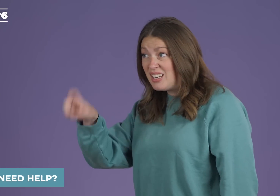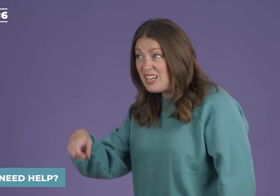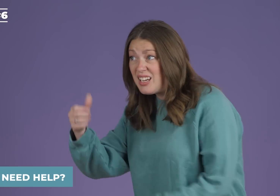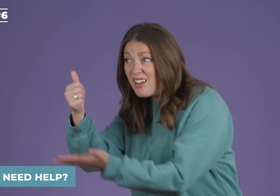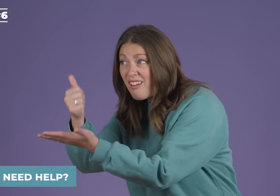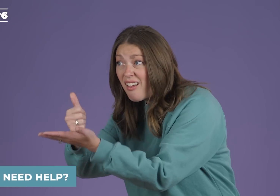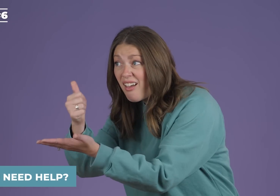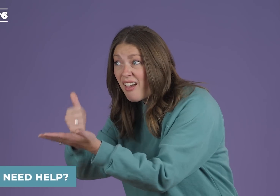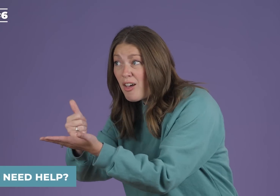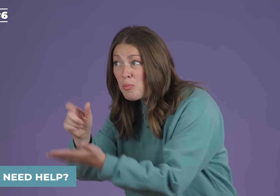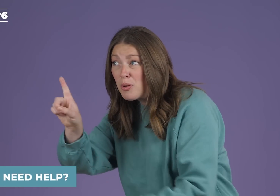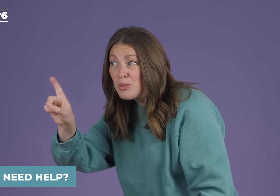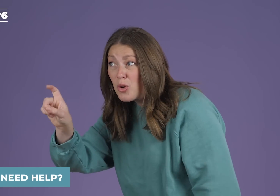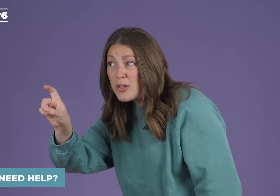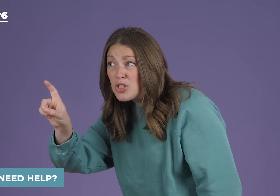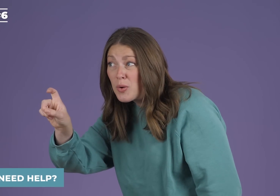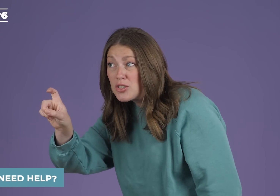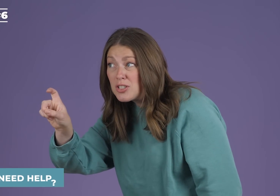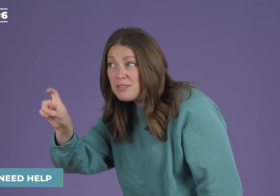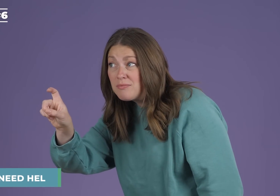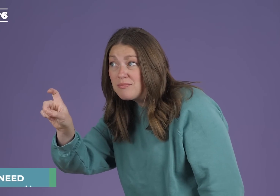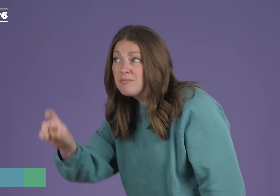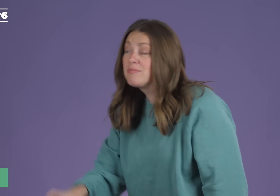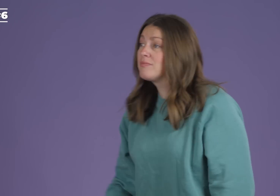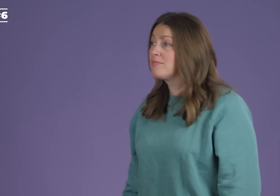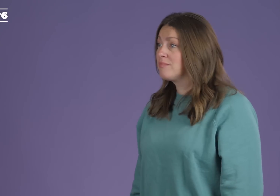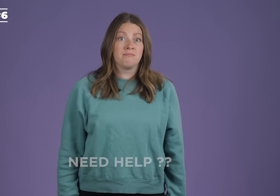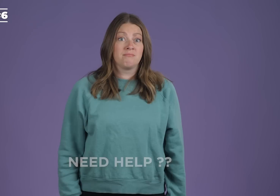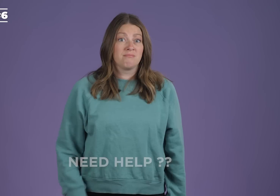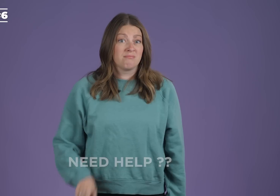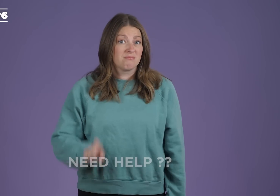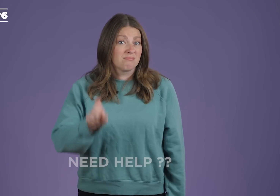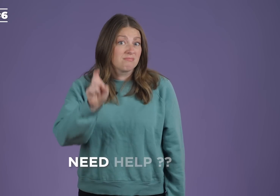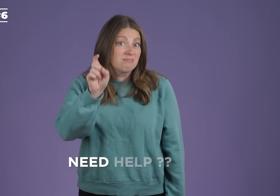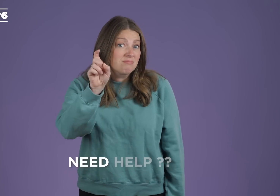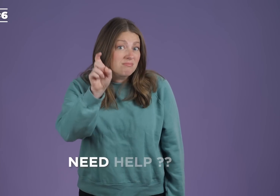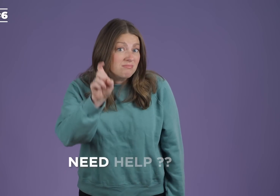Need help? Question.